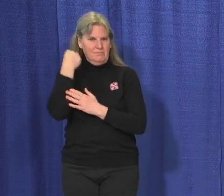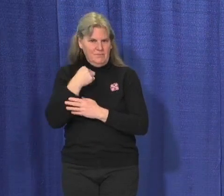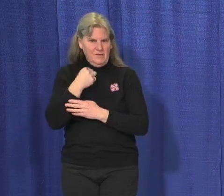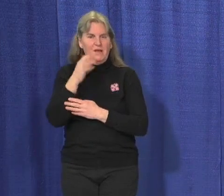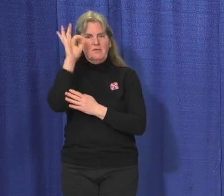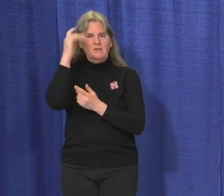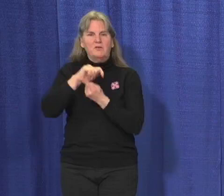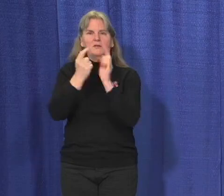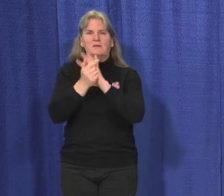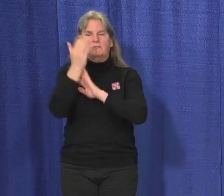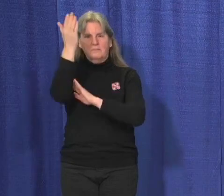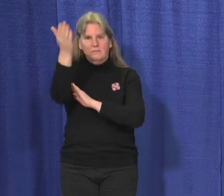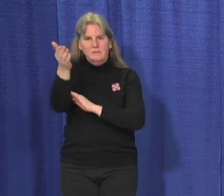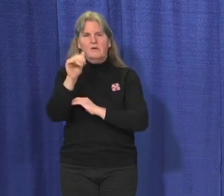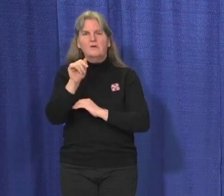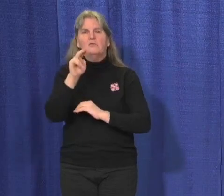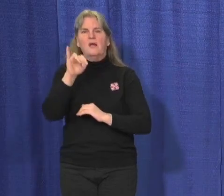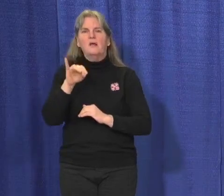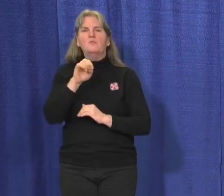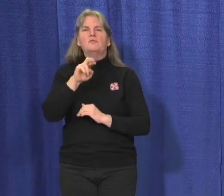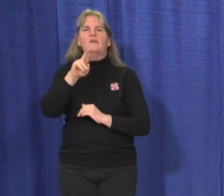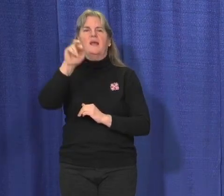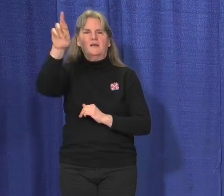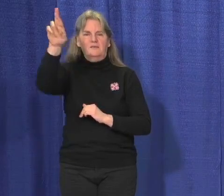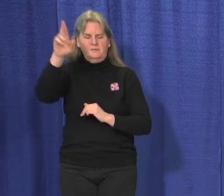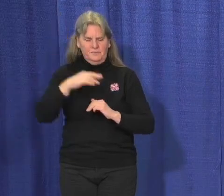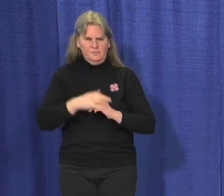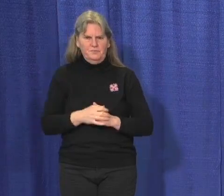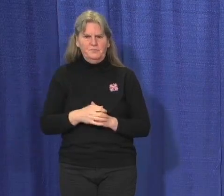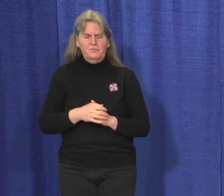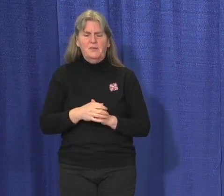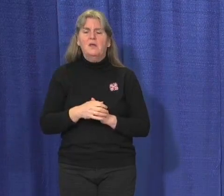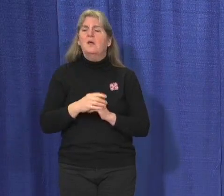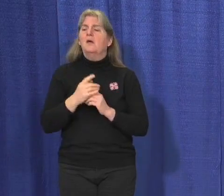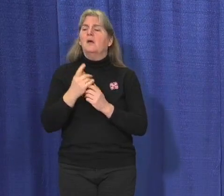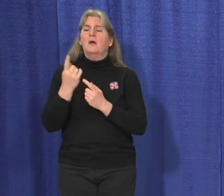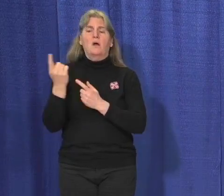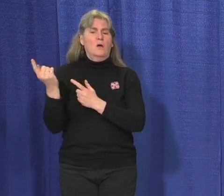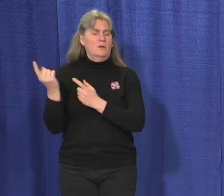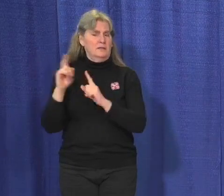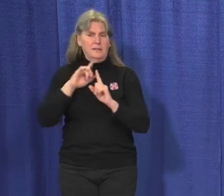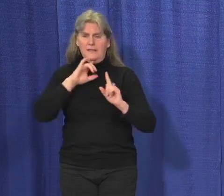provided by MARY Tiessen and Andre Bourcier from French language services directorate will translate questions from French-speaking